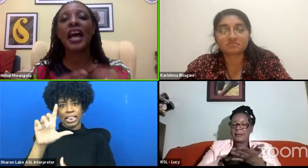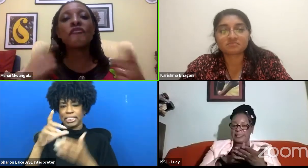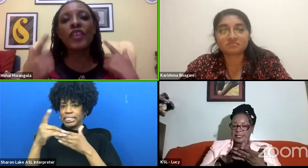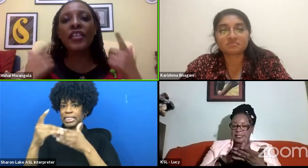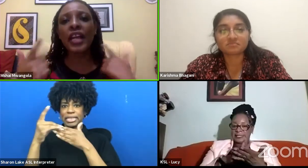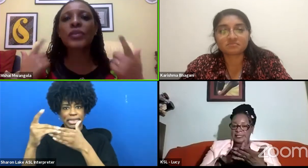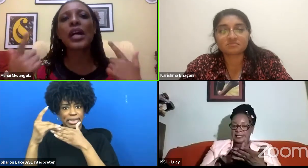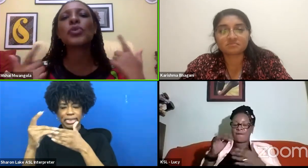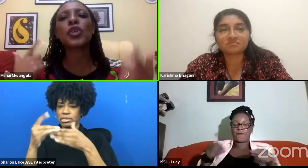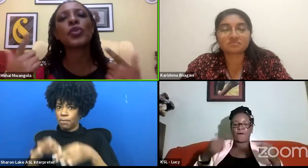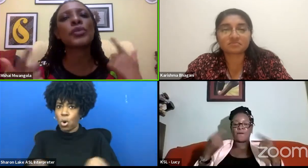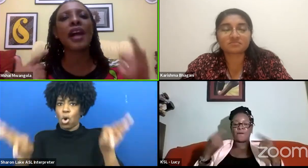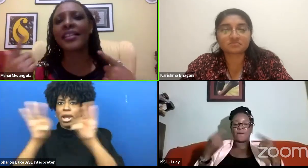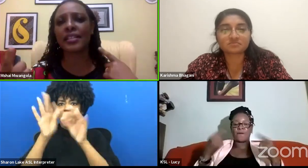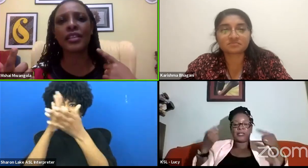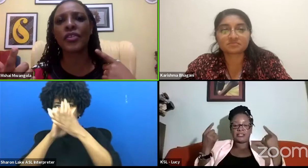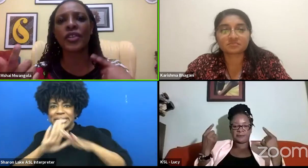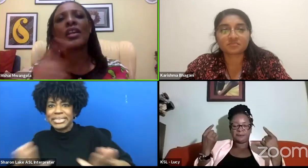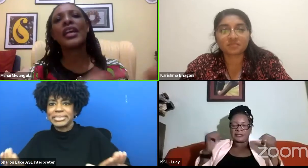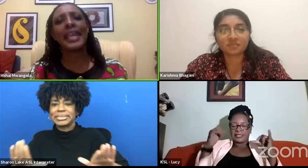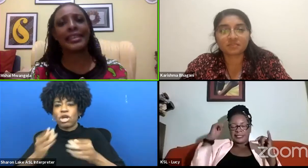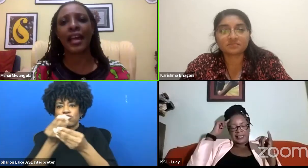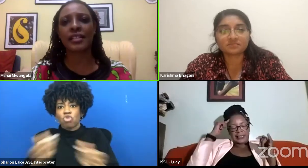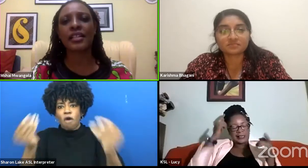and figuring out how to use art theory in that.